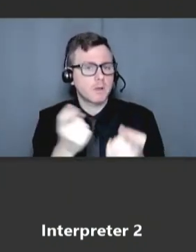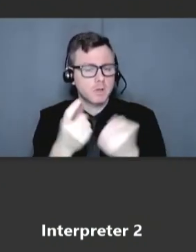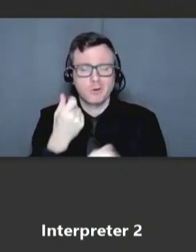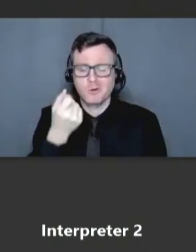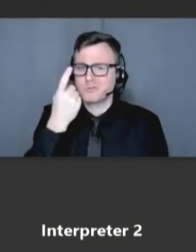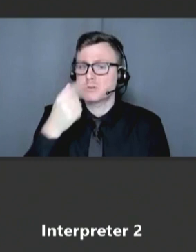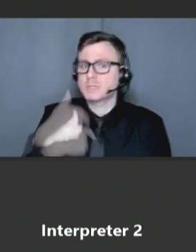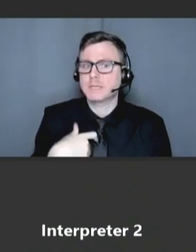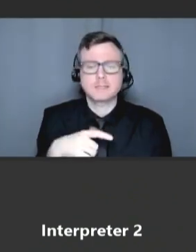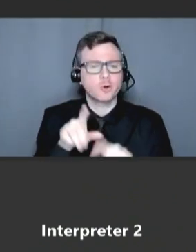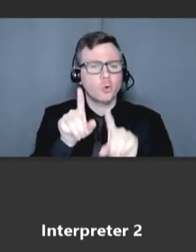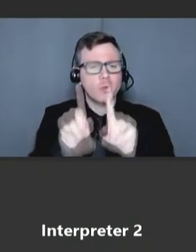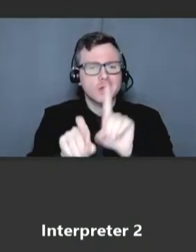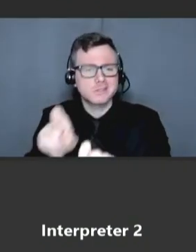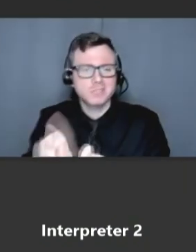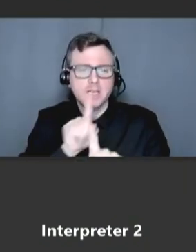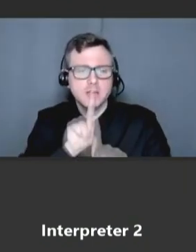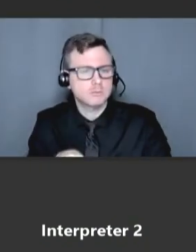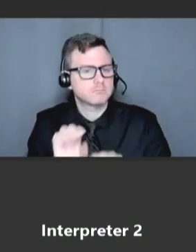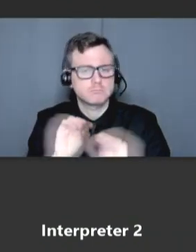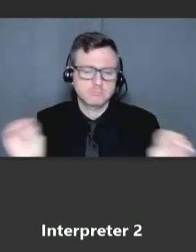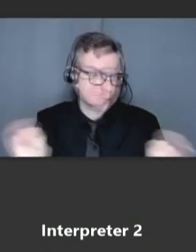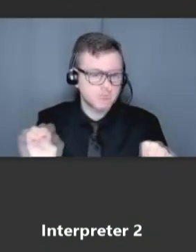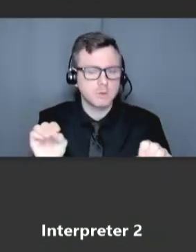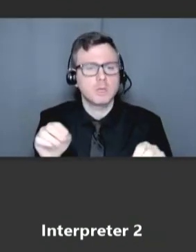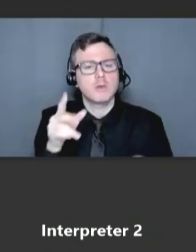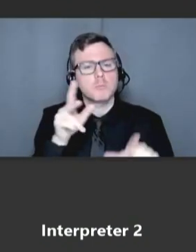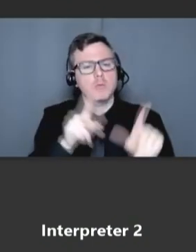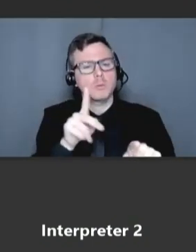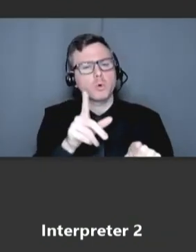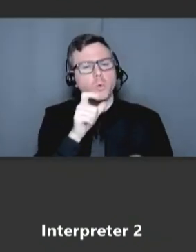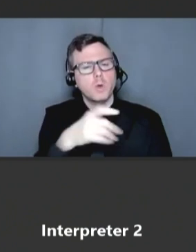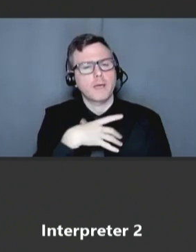session. They were meant to present an opportunity for individuals who'd like to make a statement to